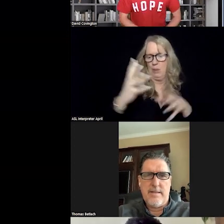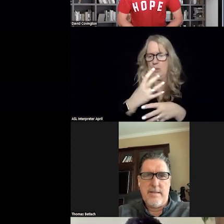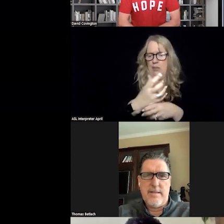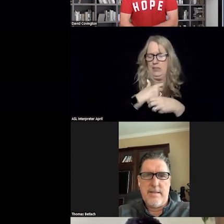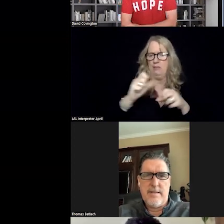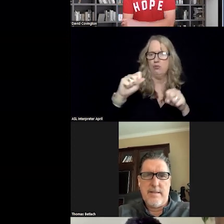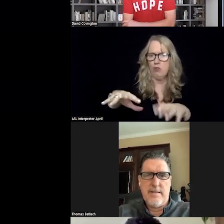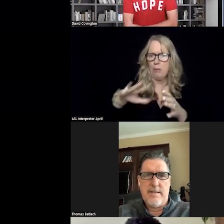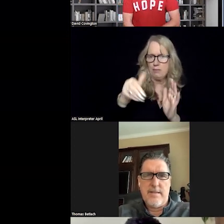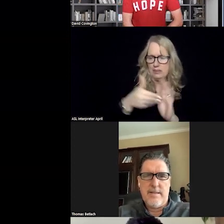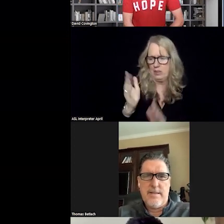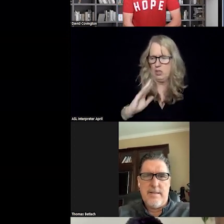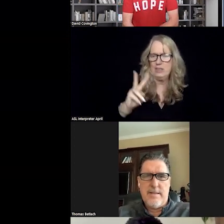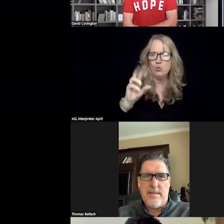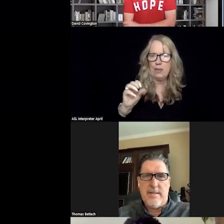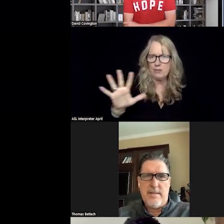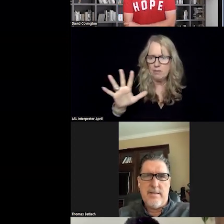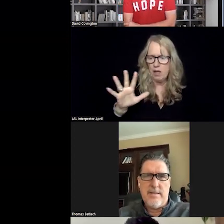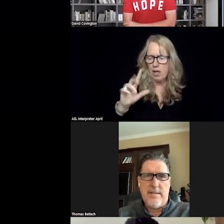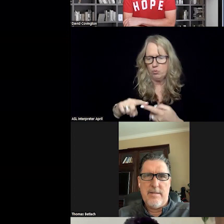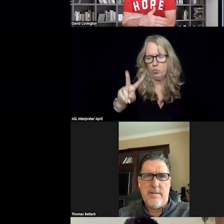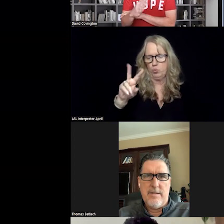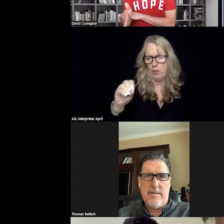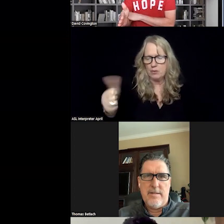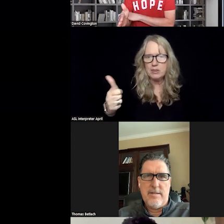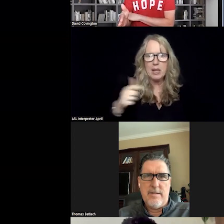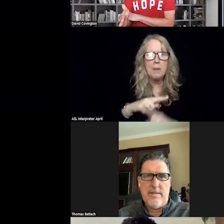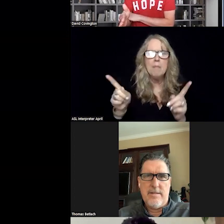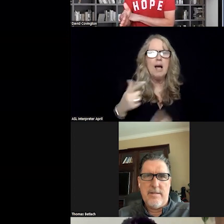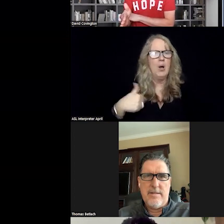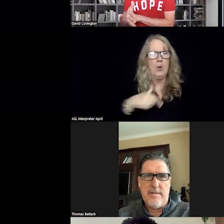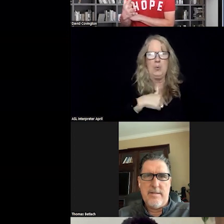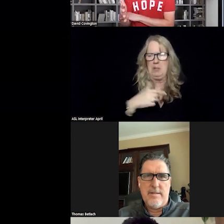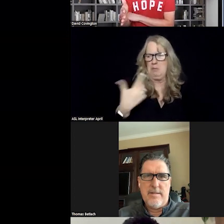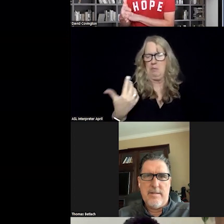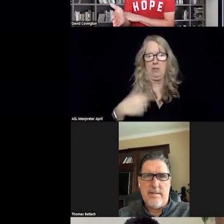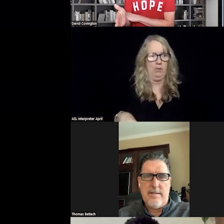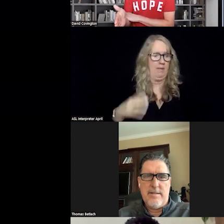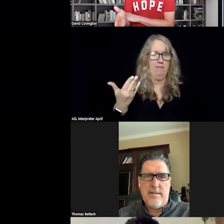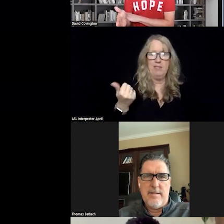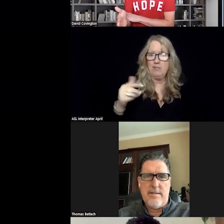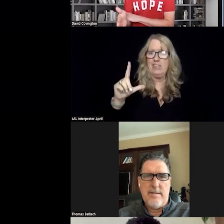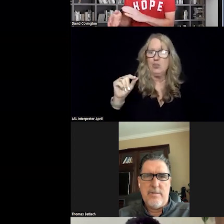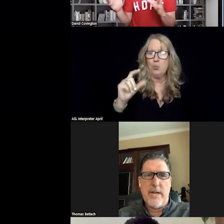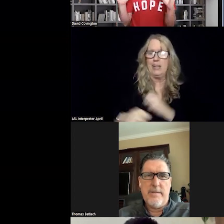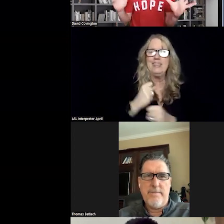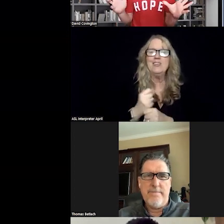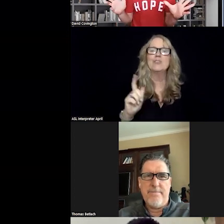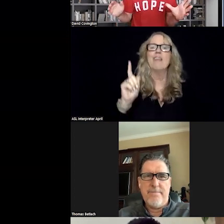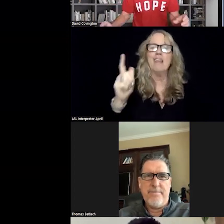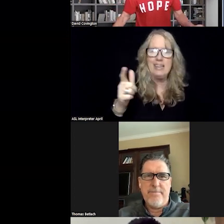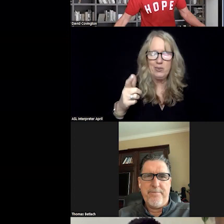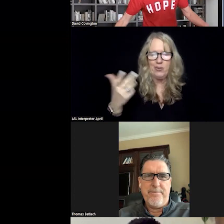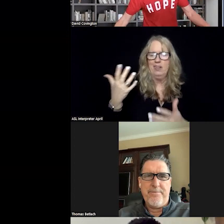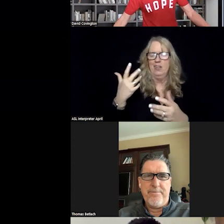CENTERS IN 2010, BUT WE ARE 20 YEARS LATE ON THE VISION OF CIT.